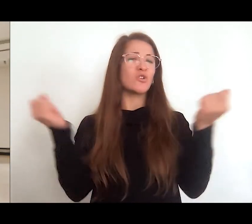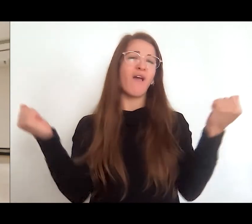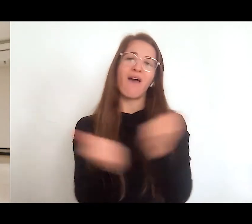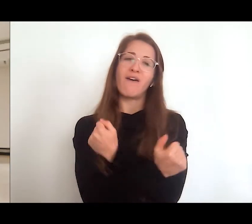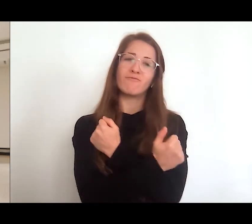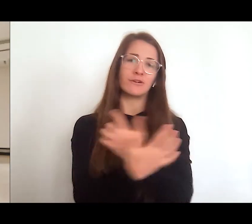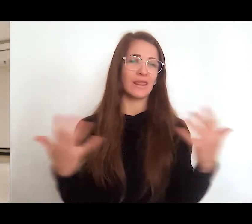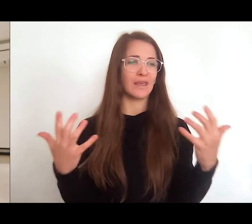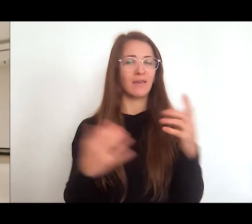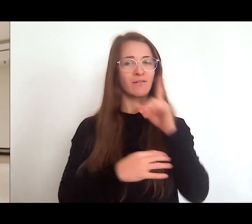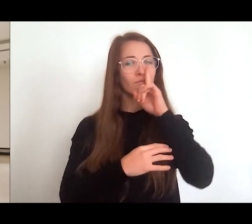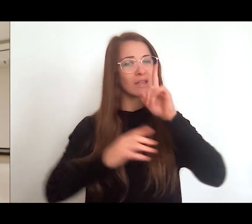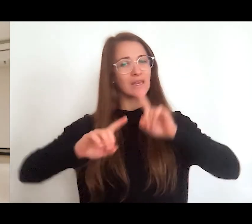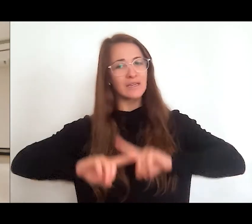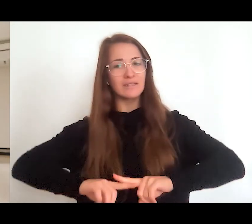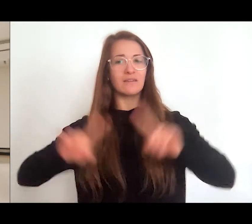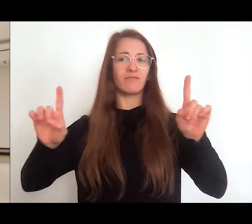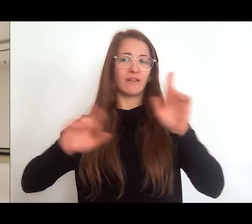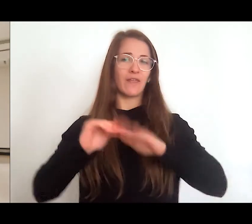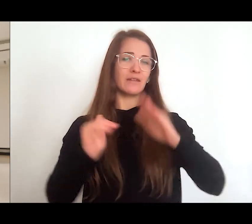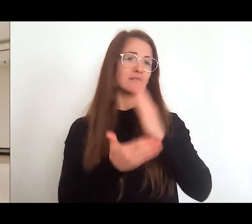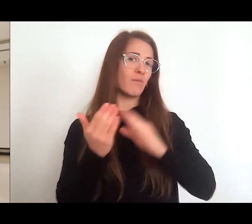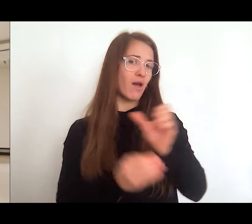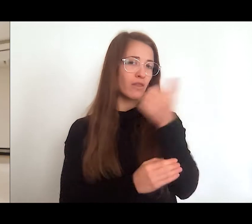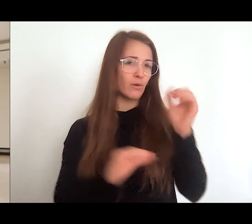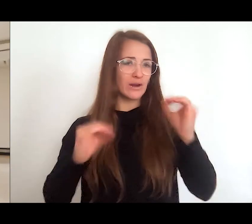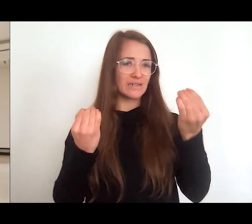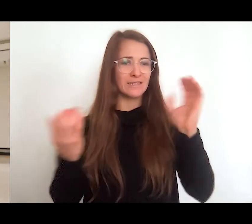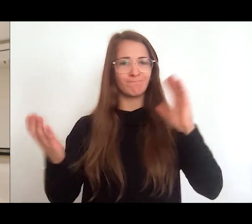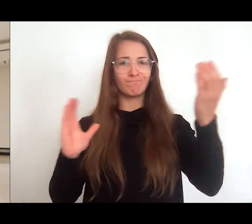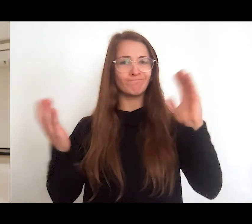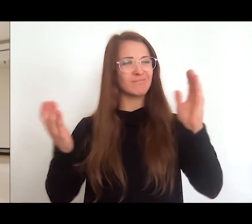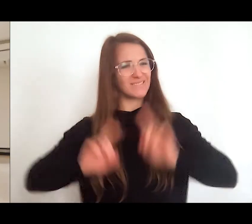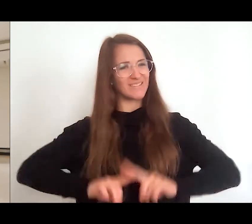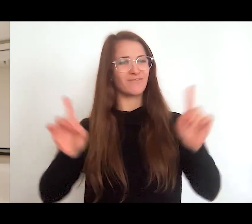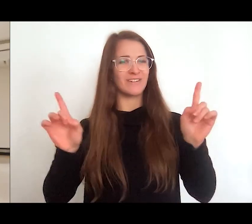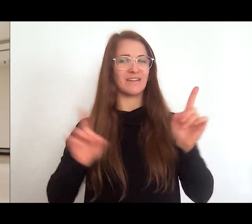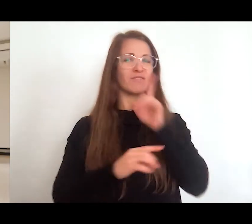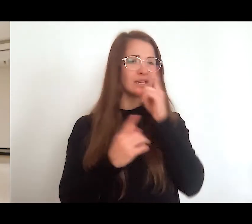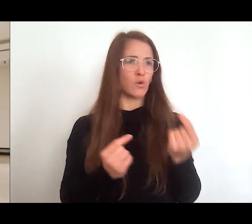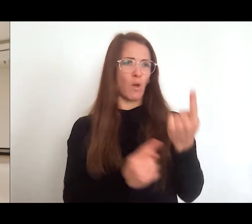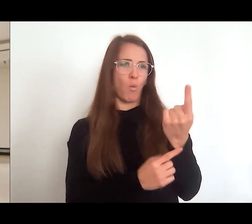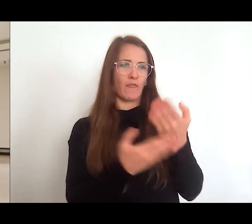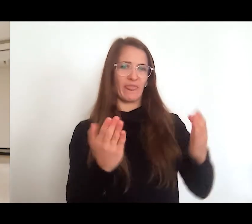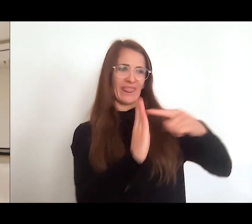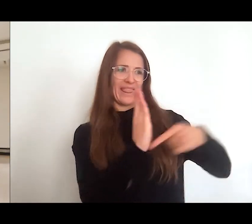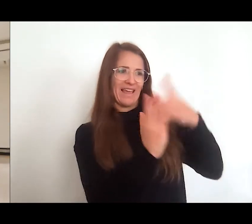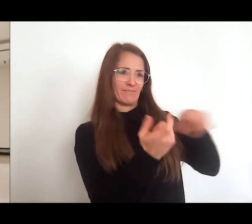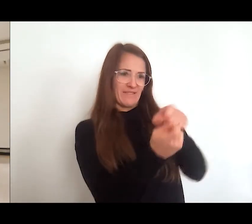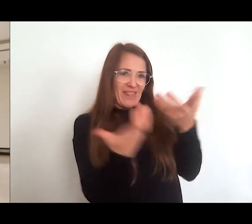HAVE THE OPPORTUNITY TO DO EVERYTHING. WHICH IS VERY DIFFERENT THAN SOME OTHER ORGANIZATIONS WHERE